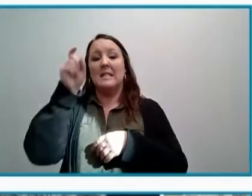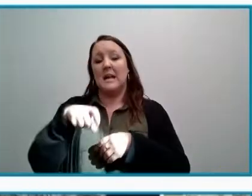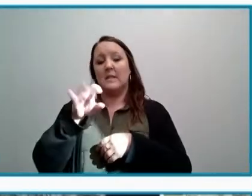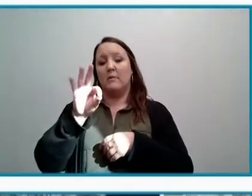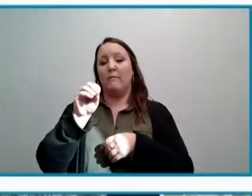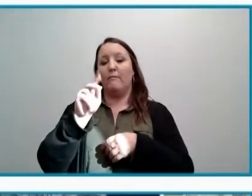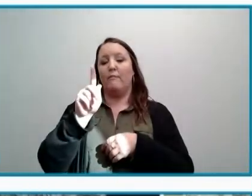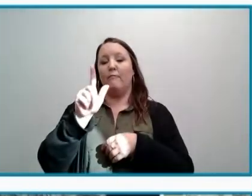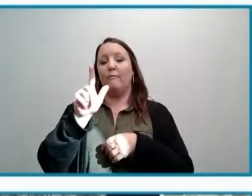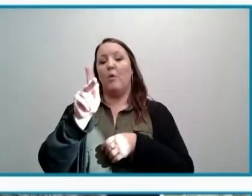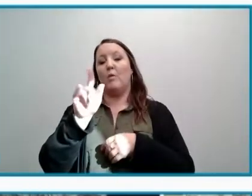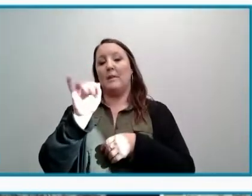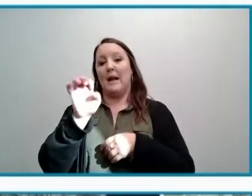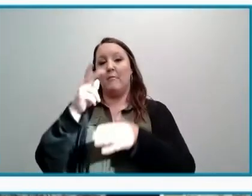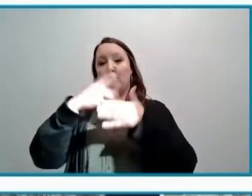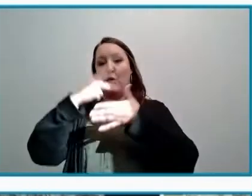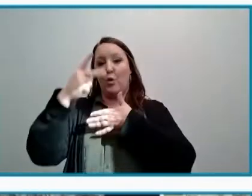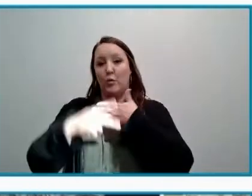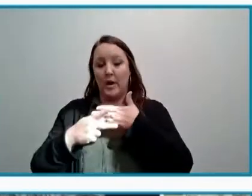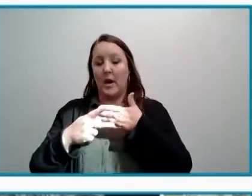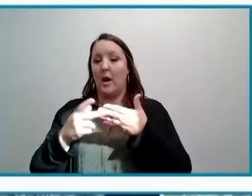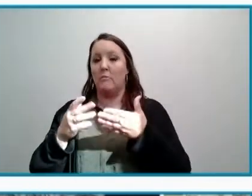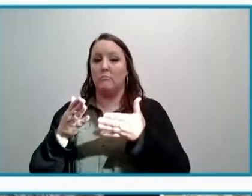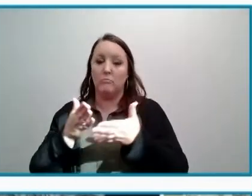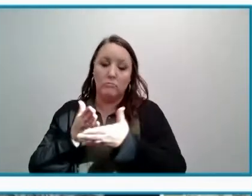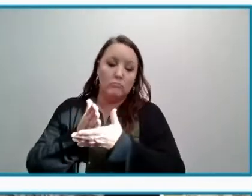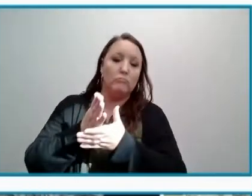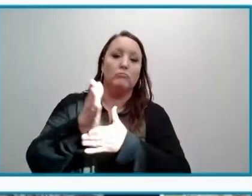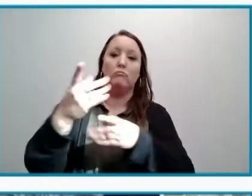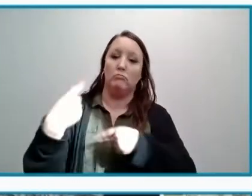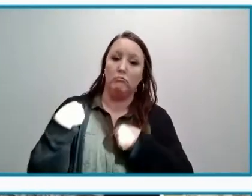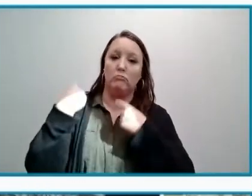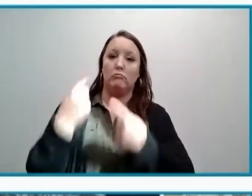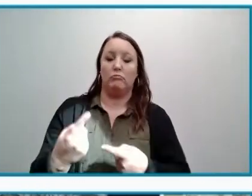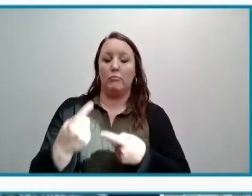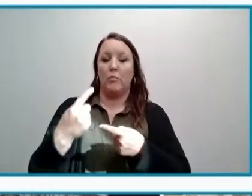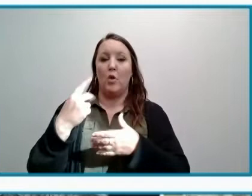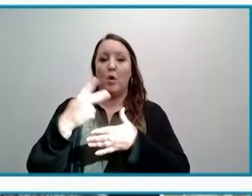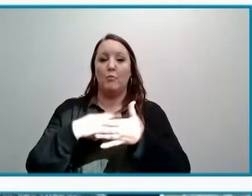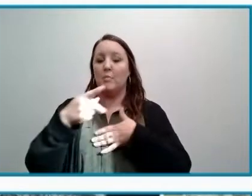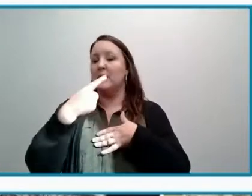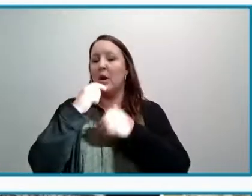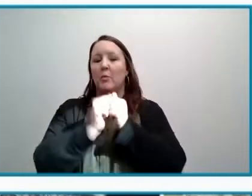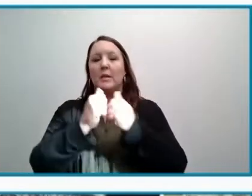each of the iterations of the programming that you've done with military connected populations.